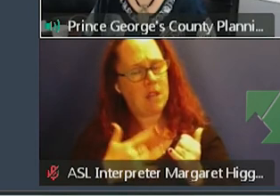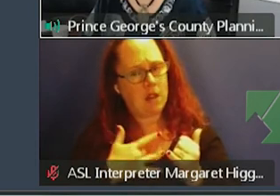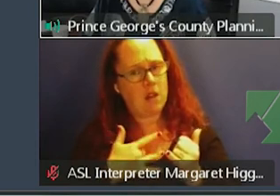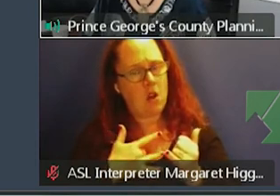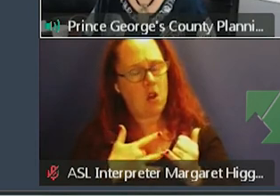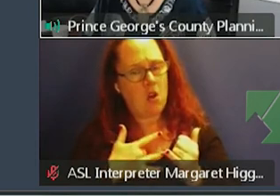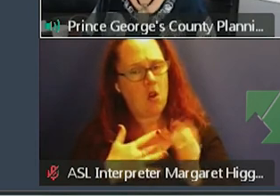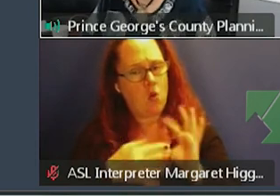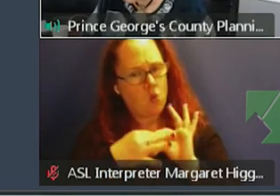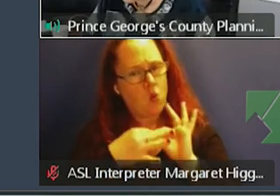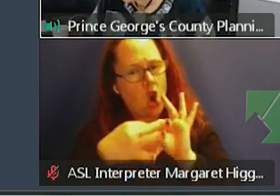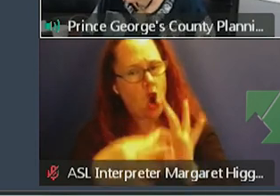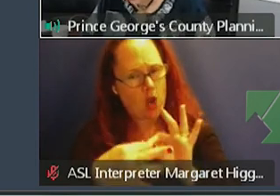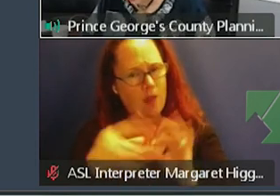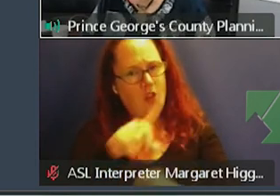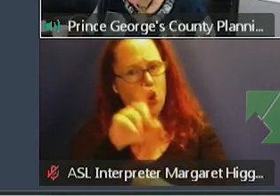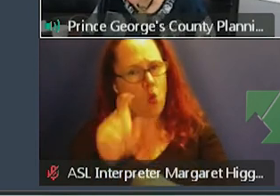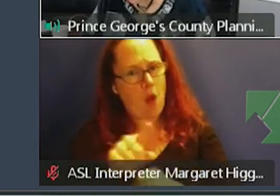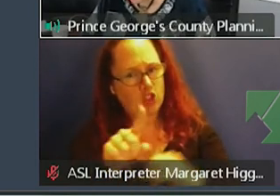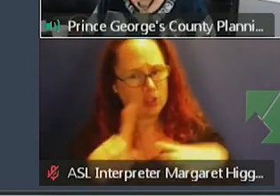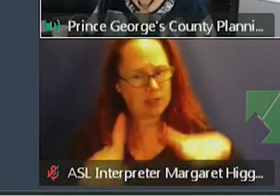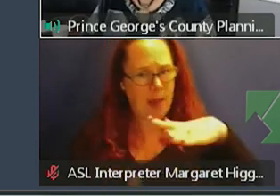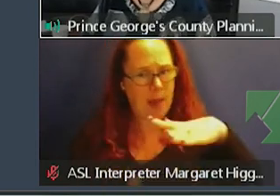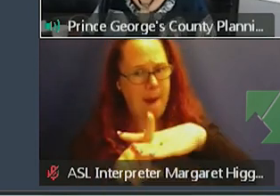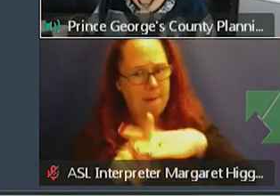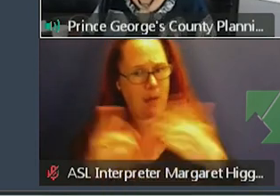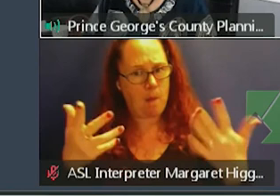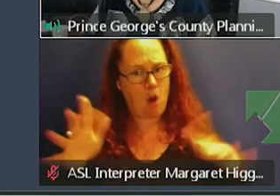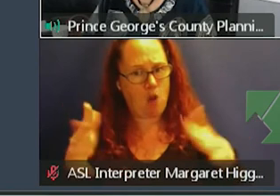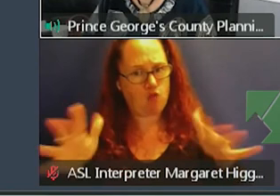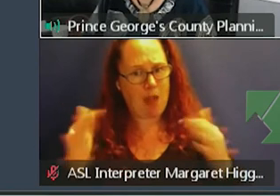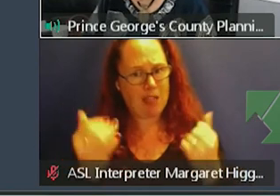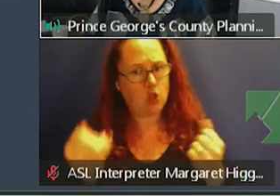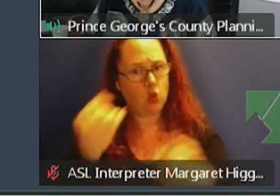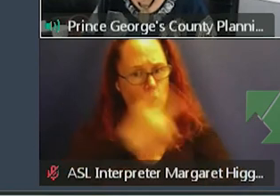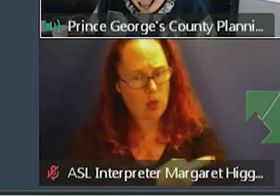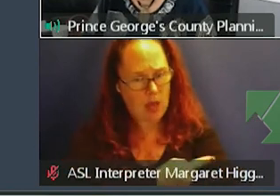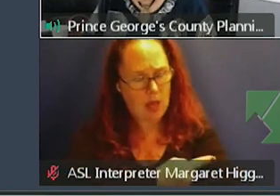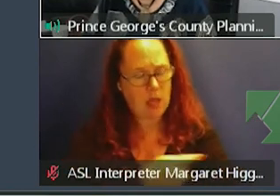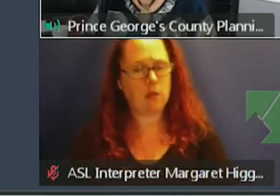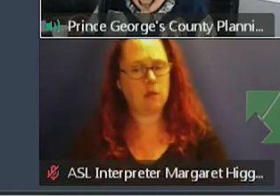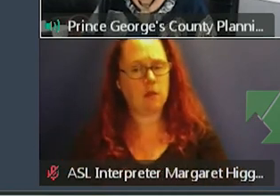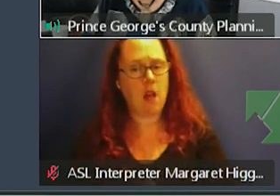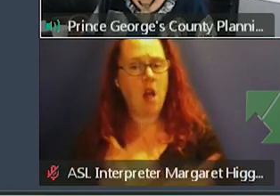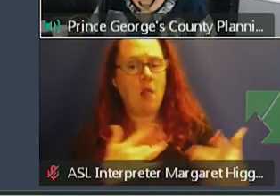were raised today, the concerns were raised by a number of citizens.